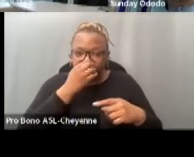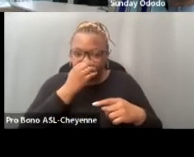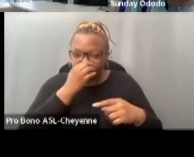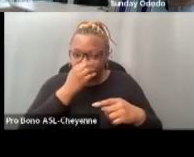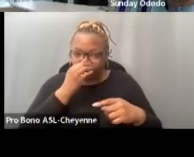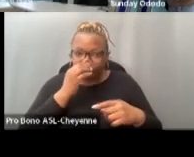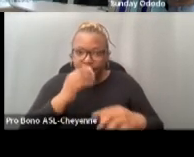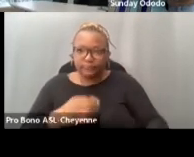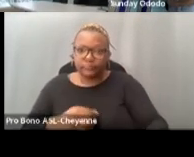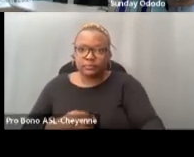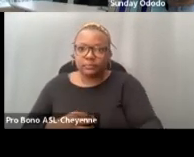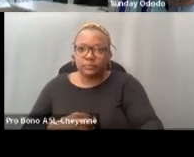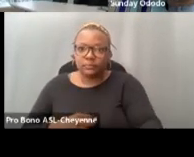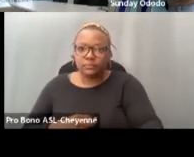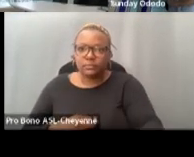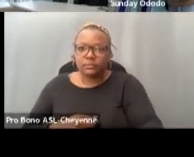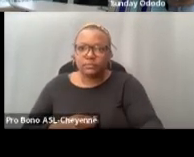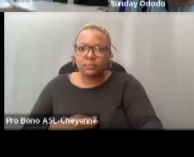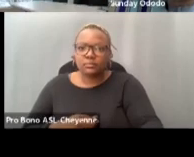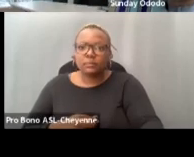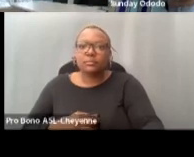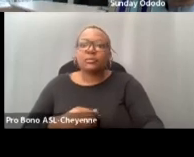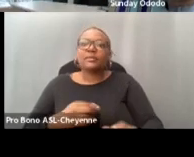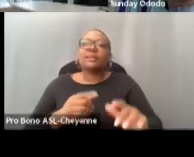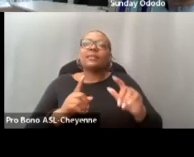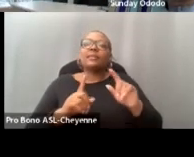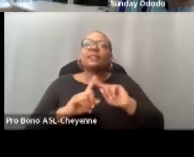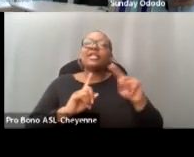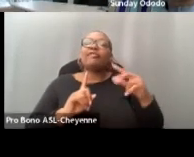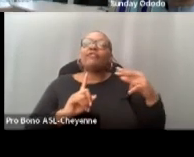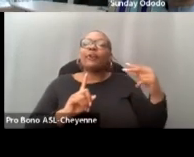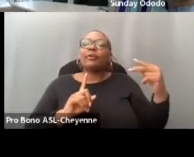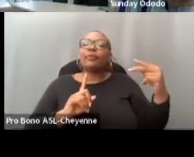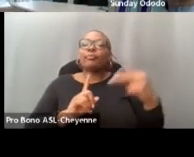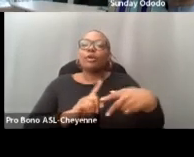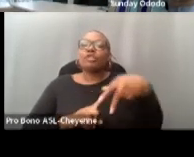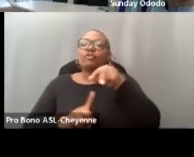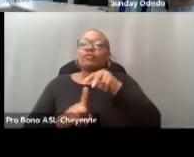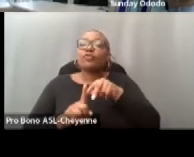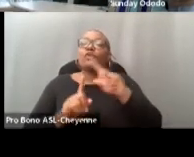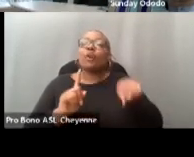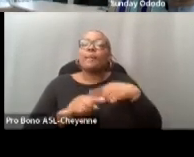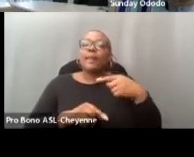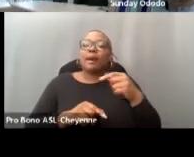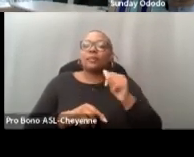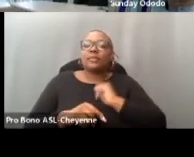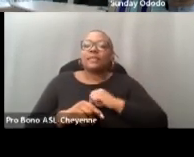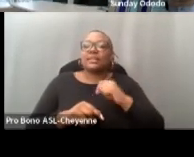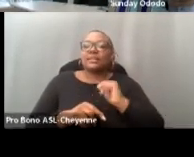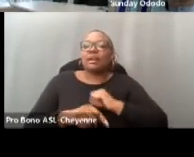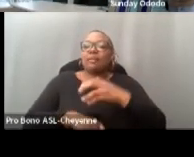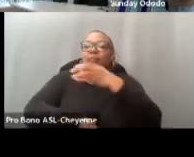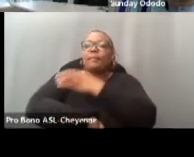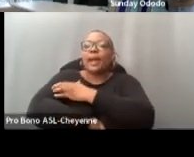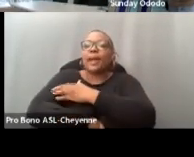from talking about the realist point of view. There's an argument about self power being, you know, an instrument of symbolic hegemony